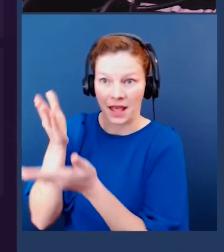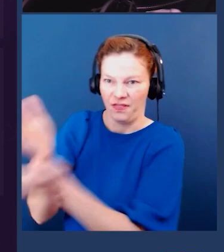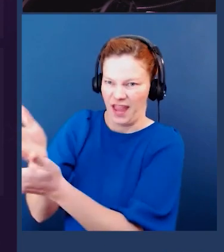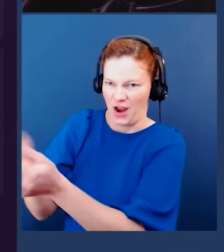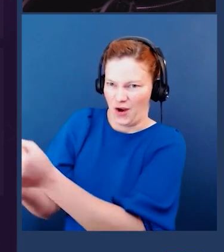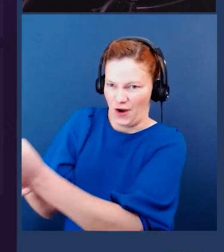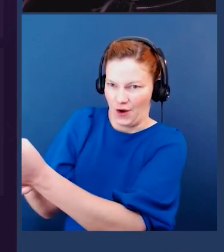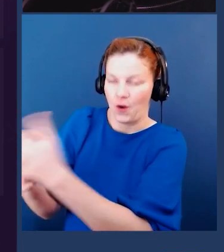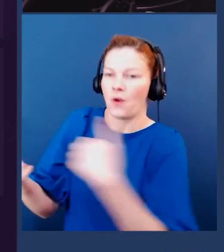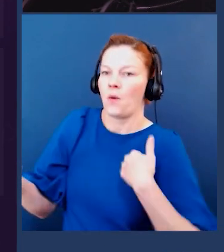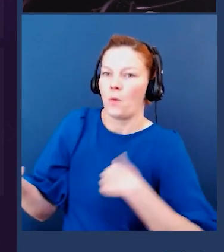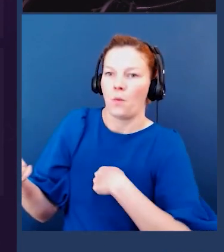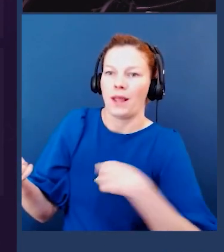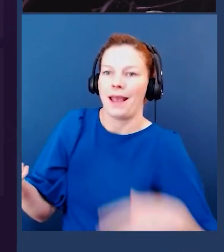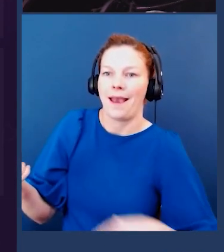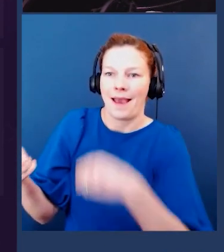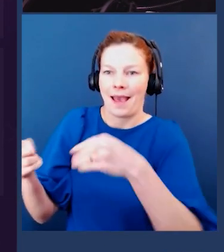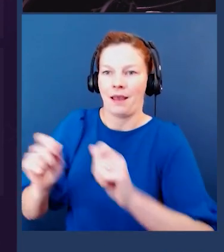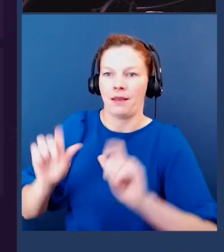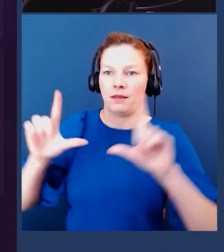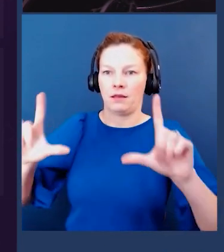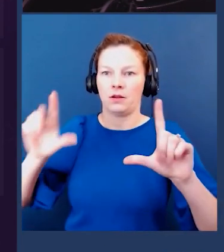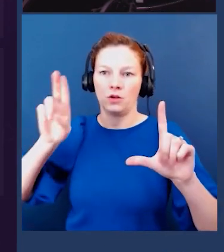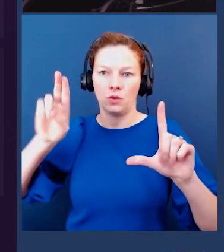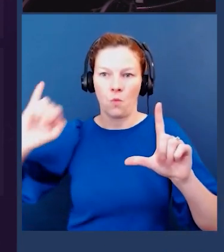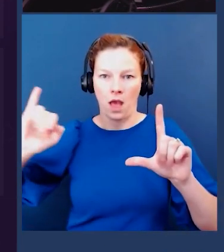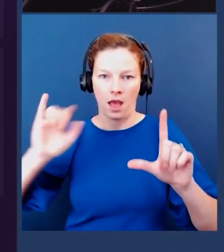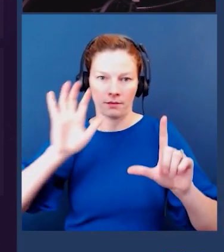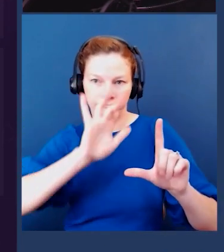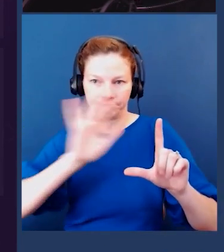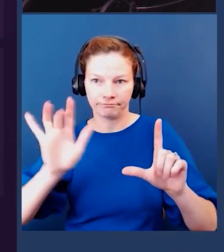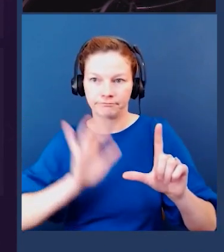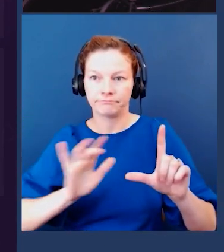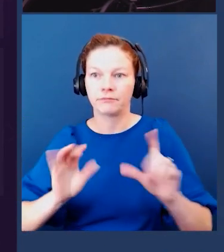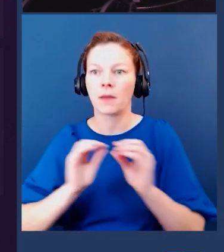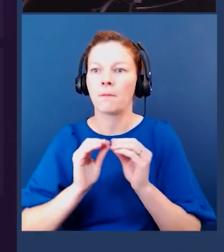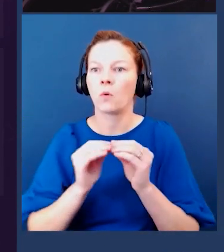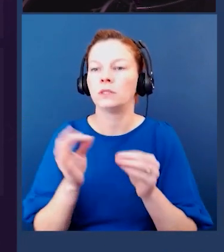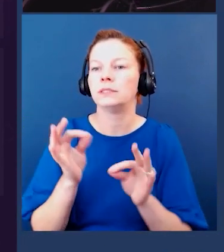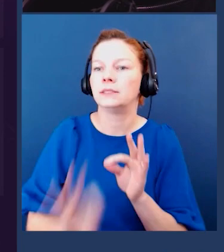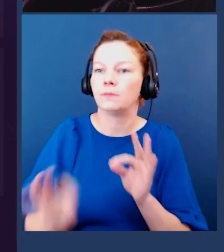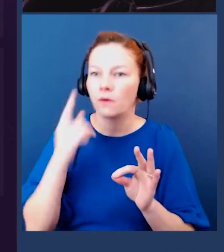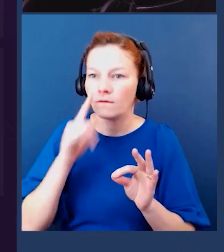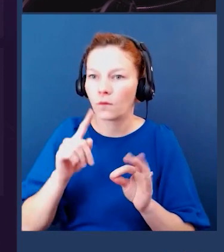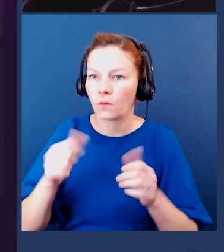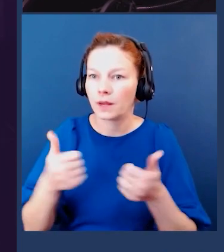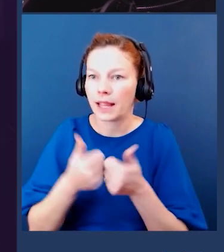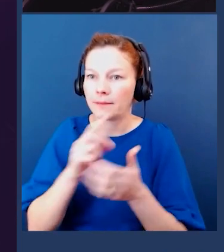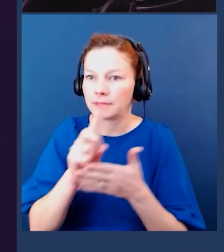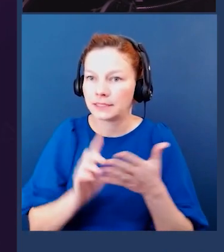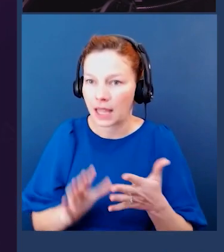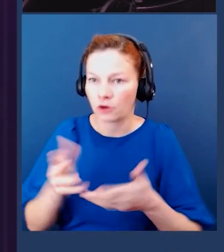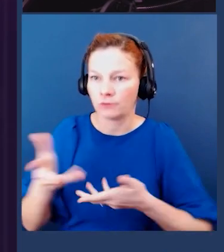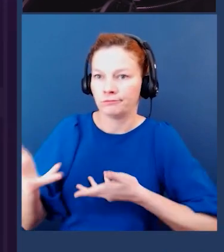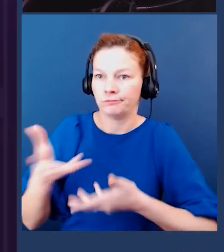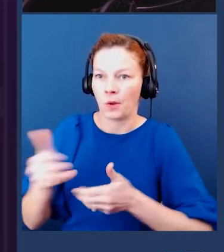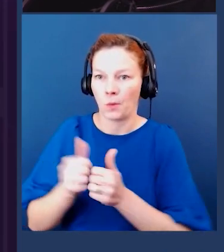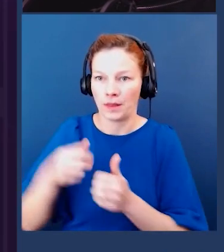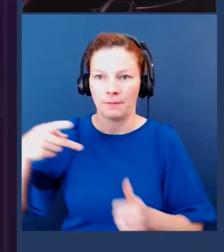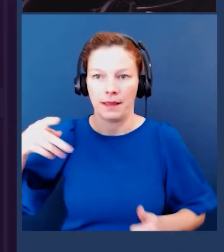UI to make it a little bit simpler for game designer to work with PlayFab. But if I jump on the store engine, for example, here's